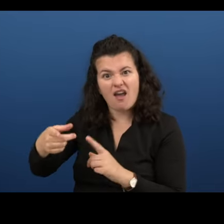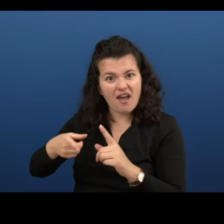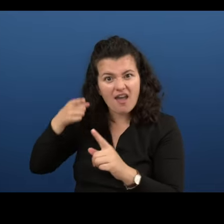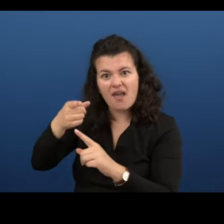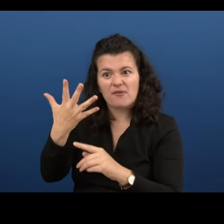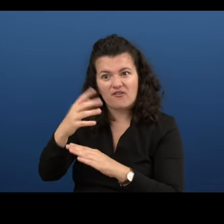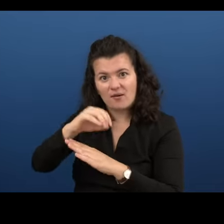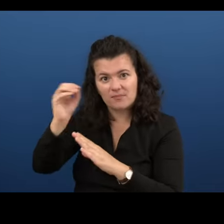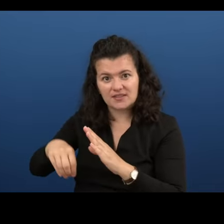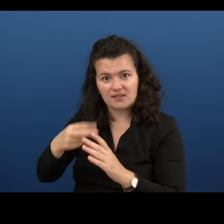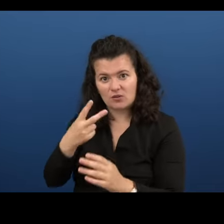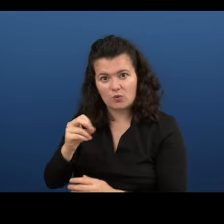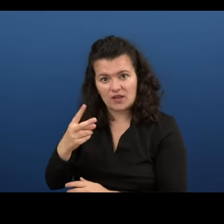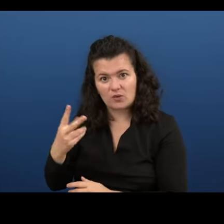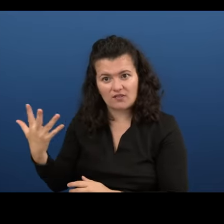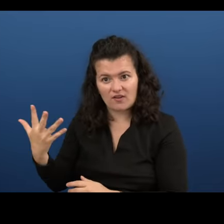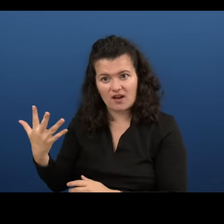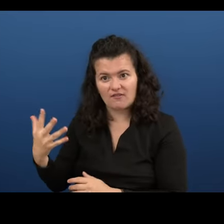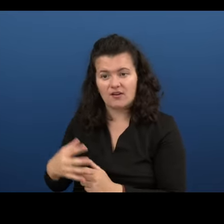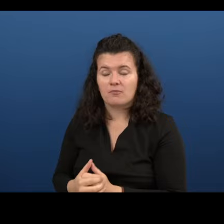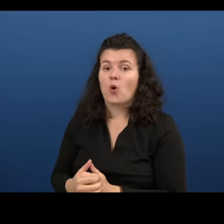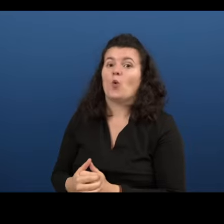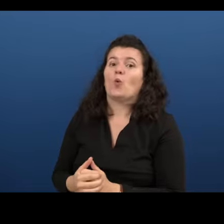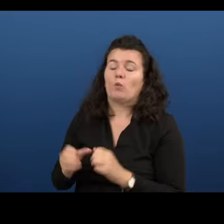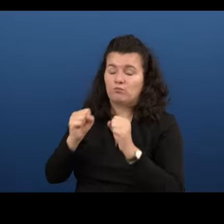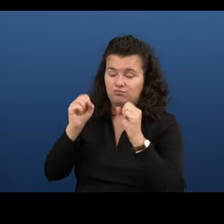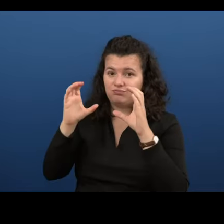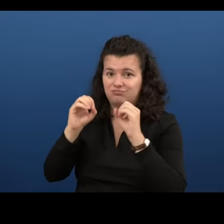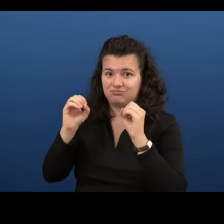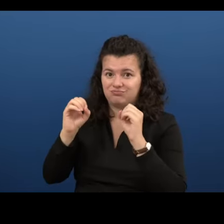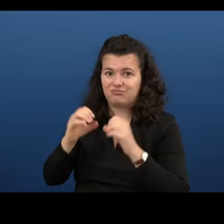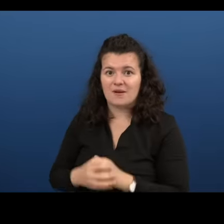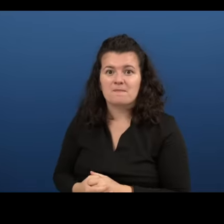by 2025 is really amazing. 12:09:15 We really hope and wish you successful